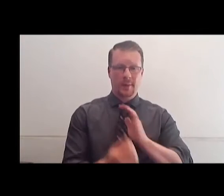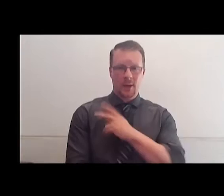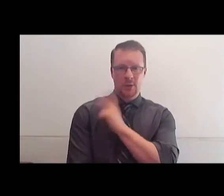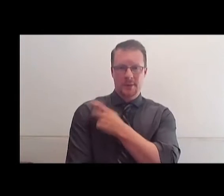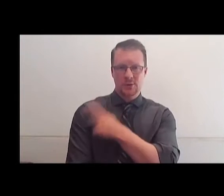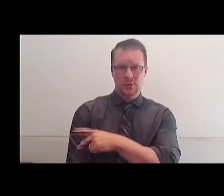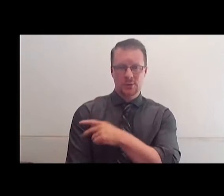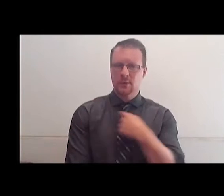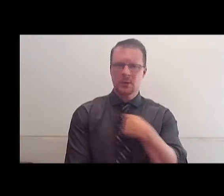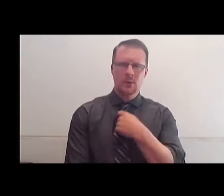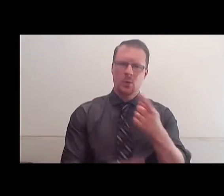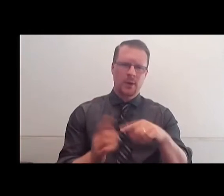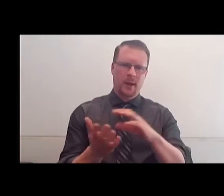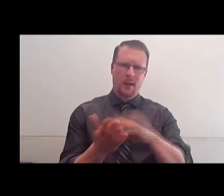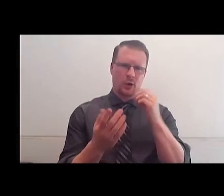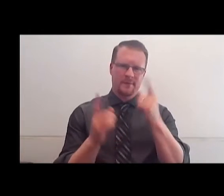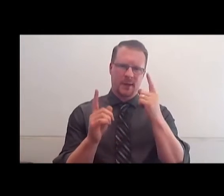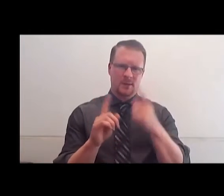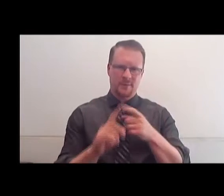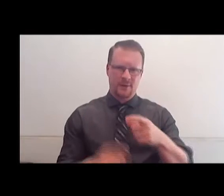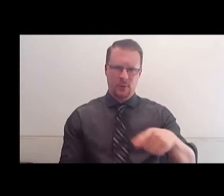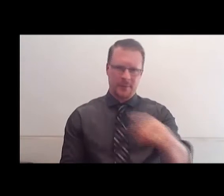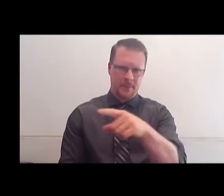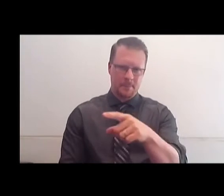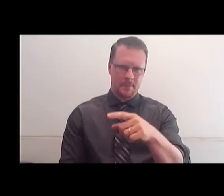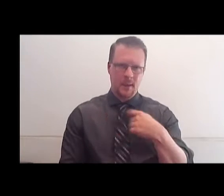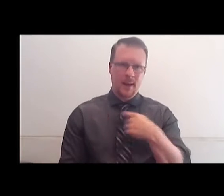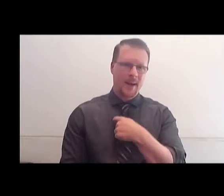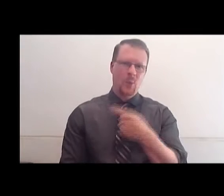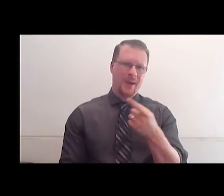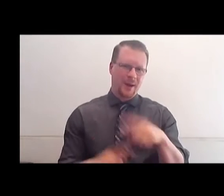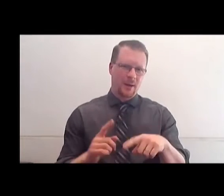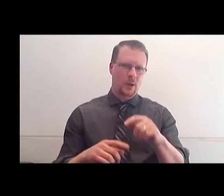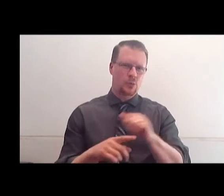If we're not able to connect with our patients, we're not learning effectively from them.